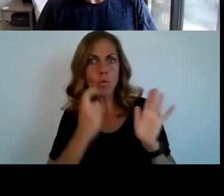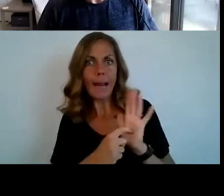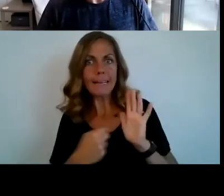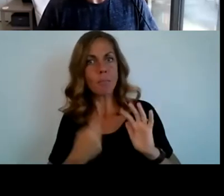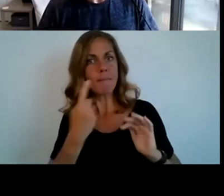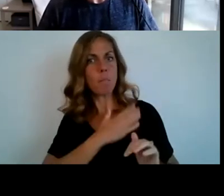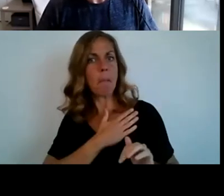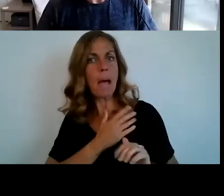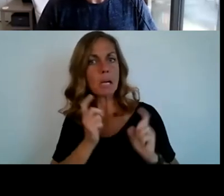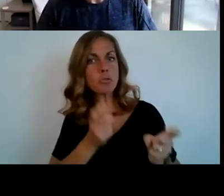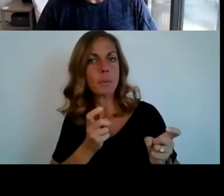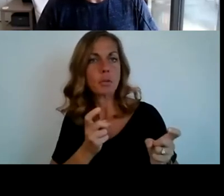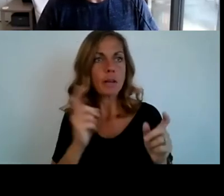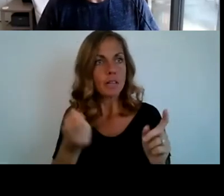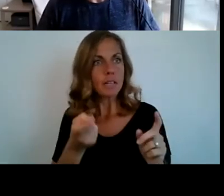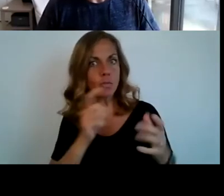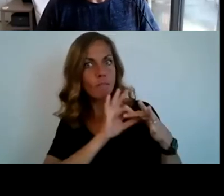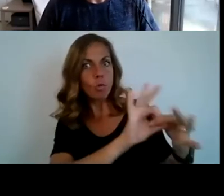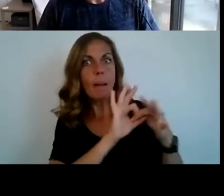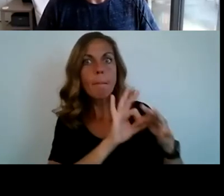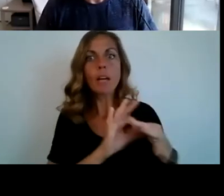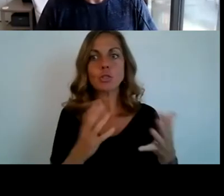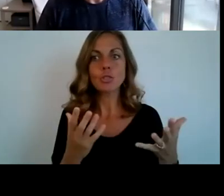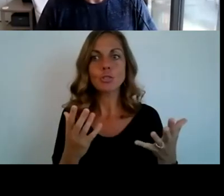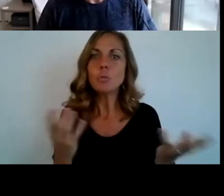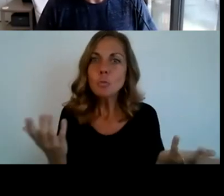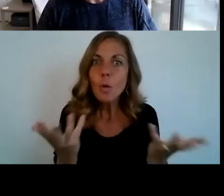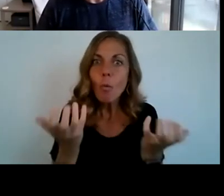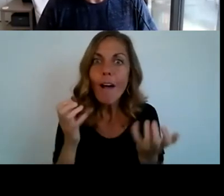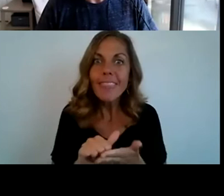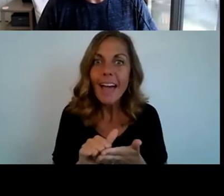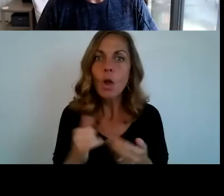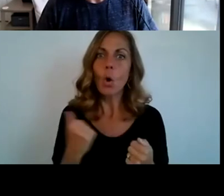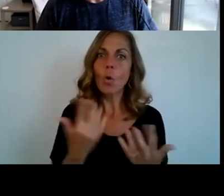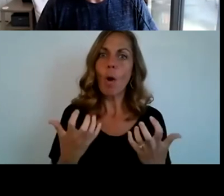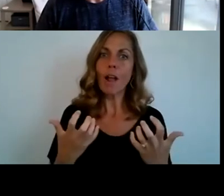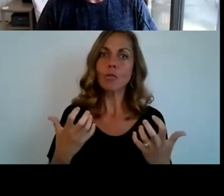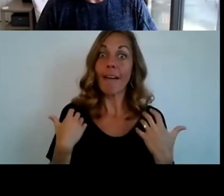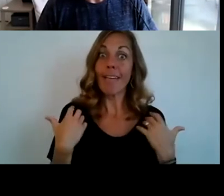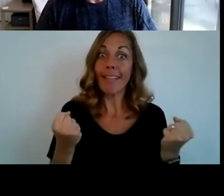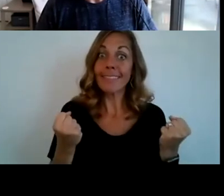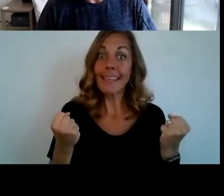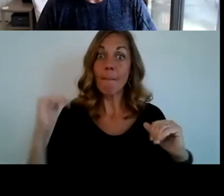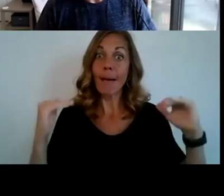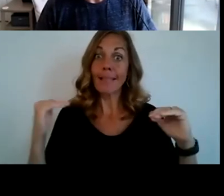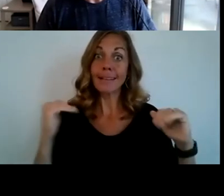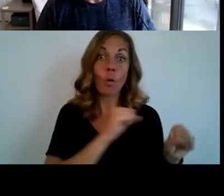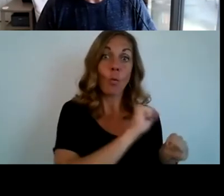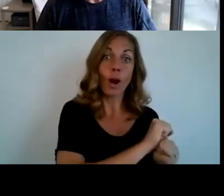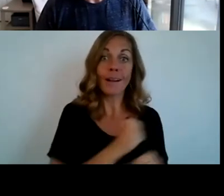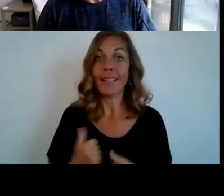we bring to bear. We want a healthy work and life balance. And make sure that the values